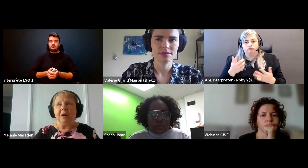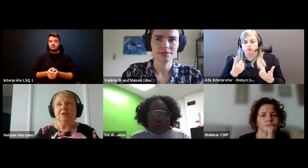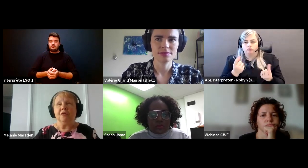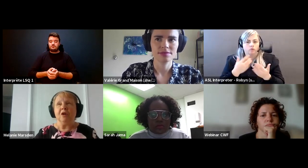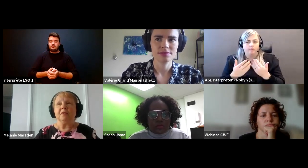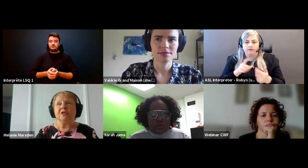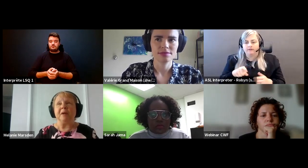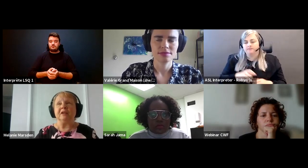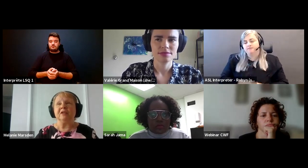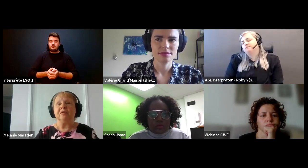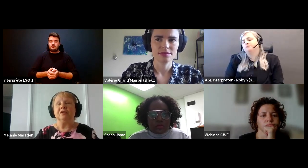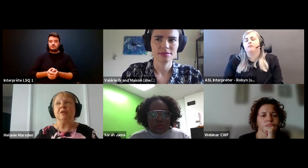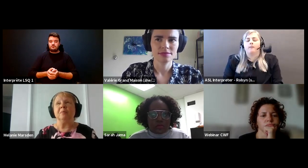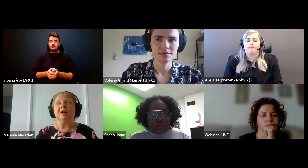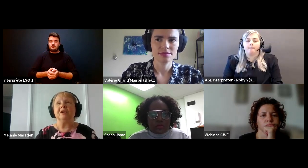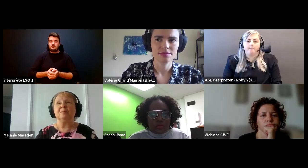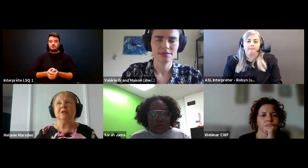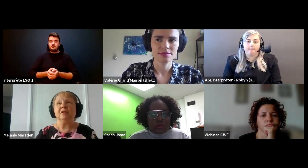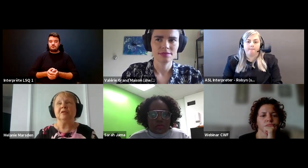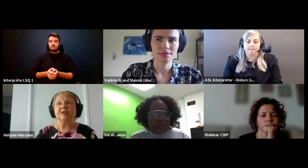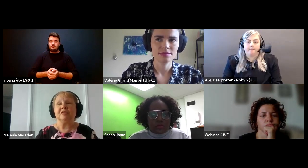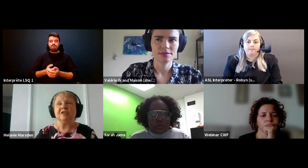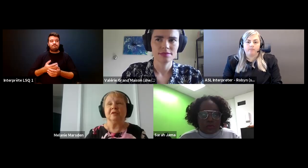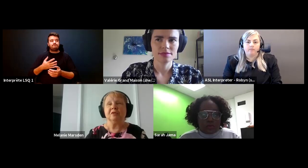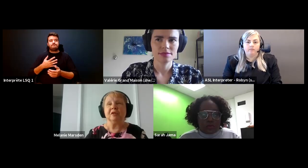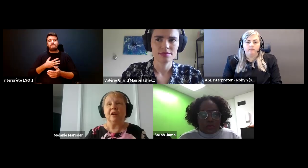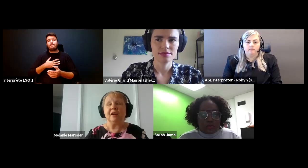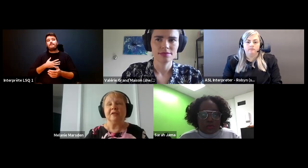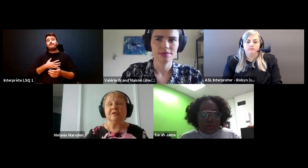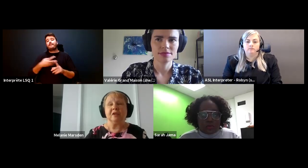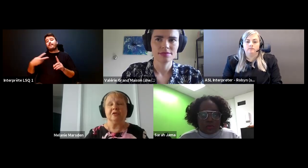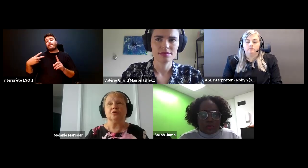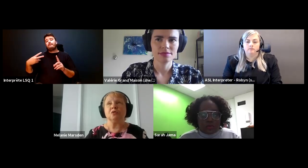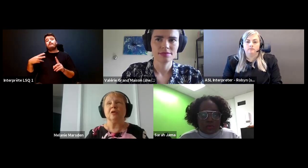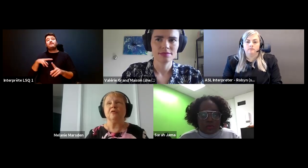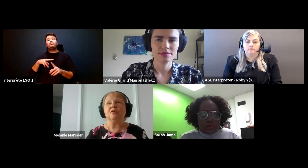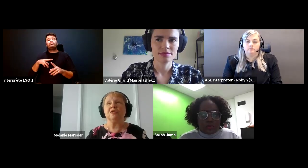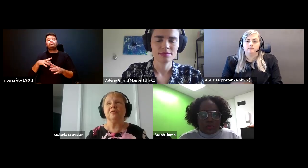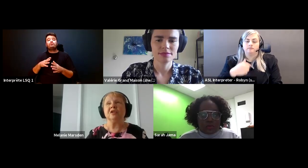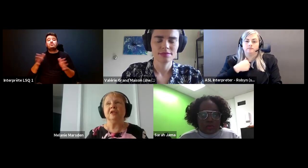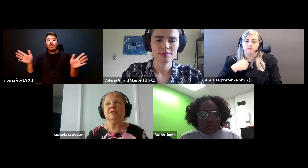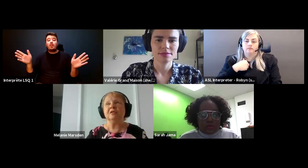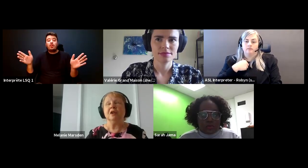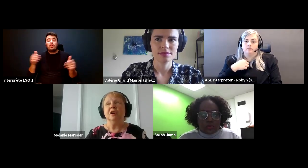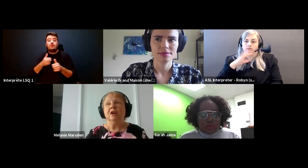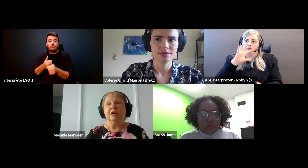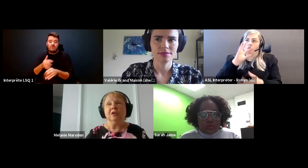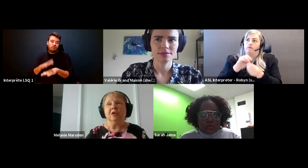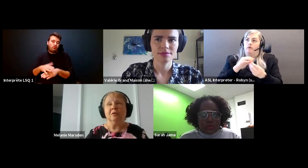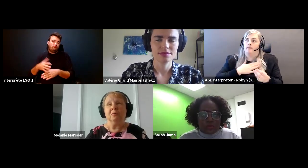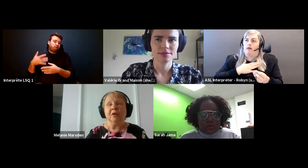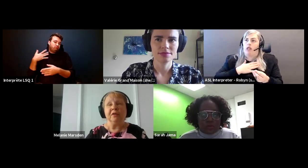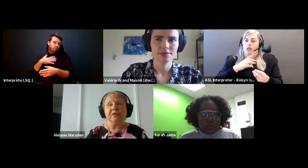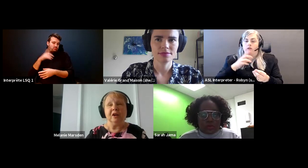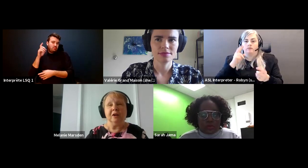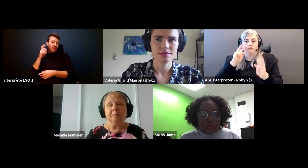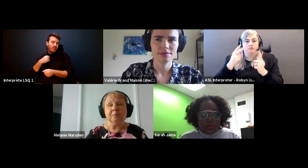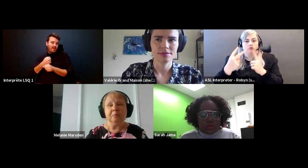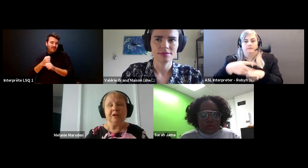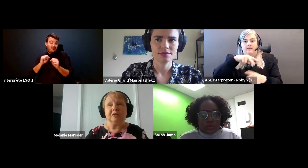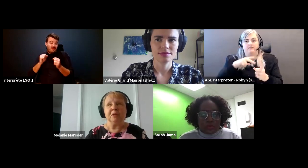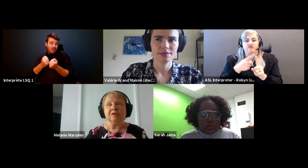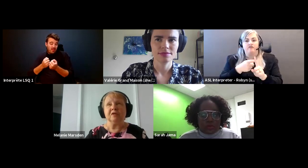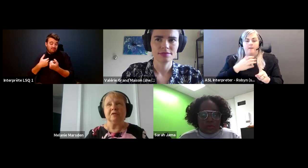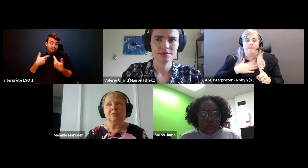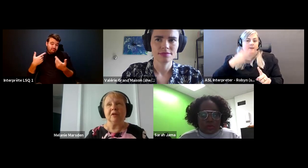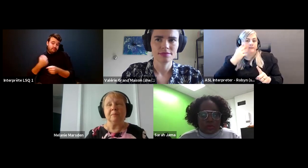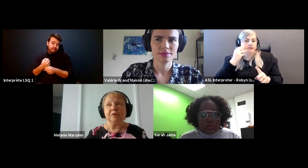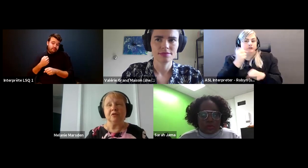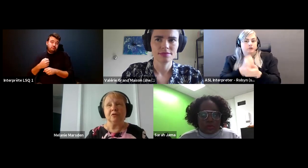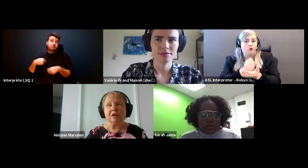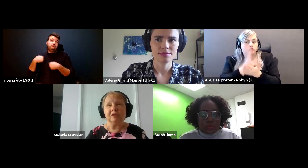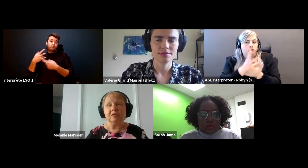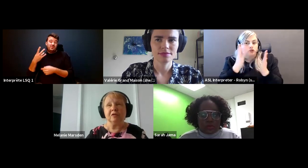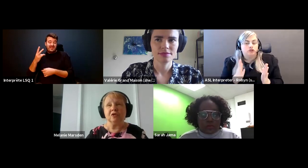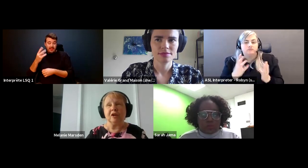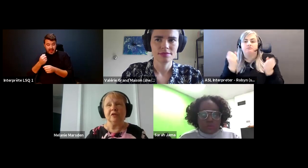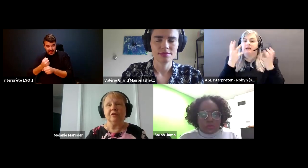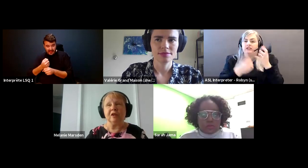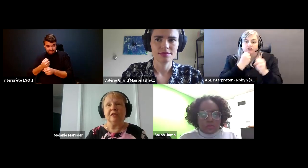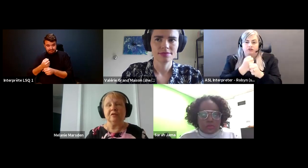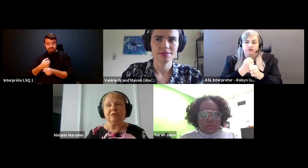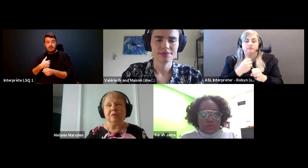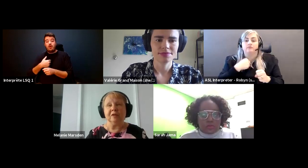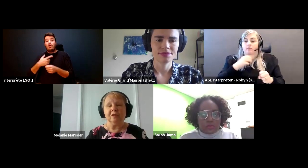Melanie Marsden: My overall perspective is from my experience, as I said earlier, as a social worker for for 17 years, along with my experiences as growing up as a as a child and and so on.